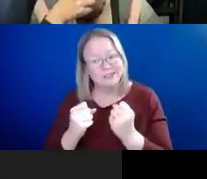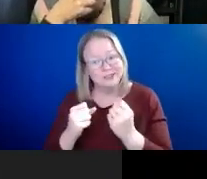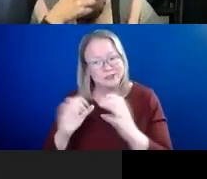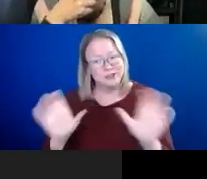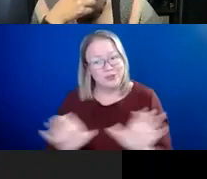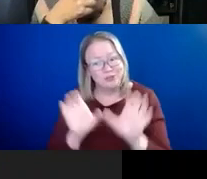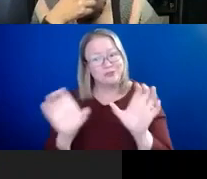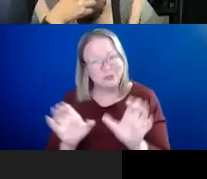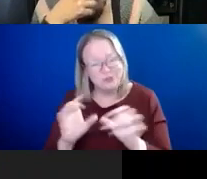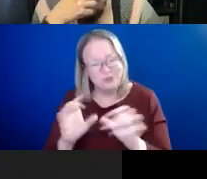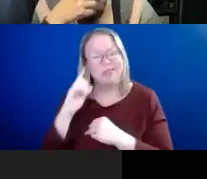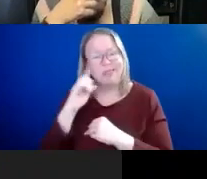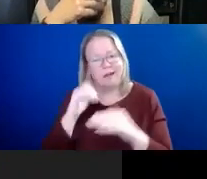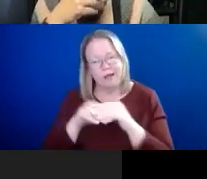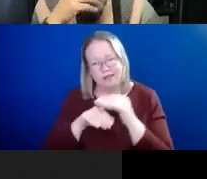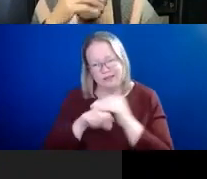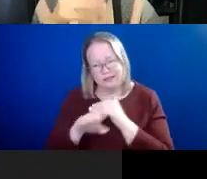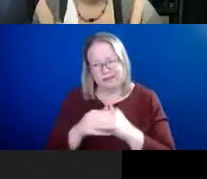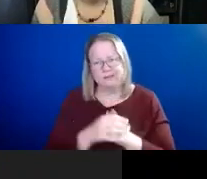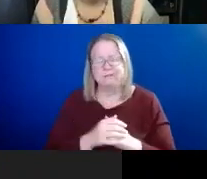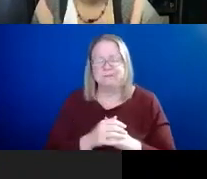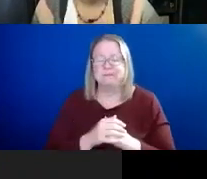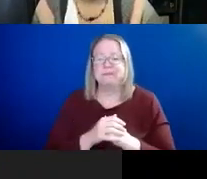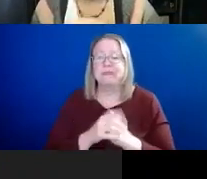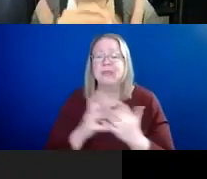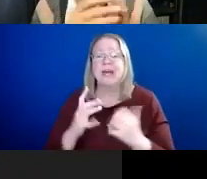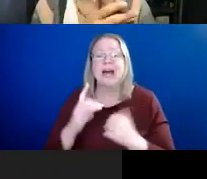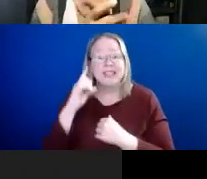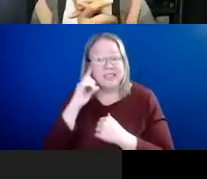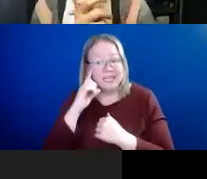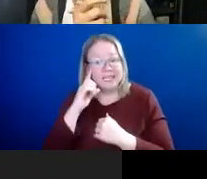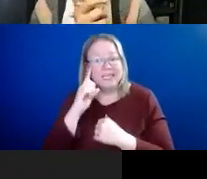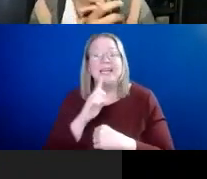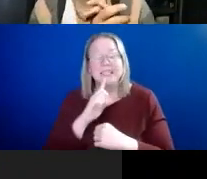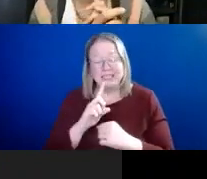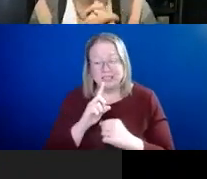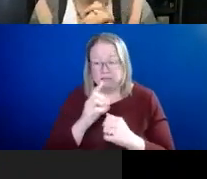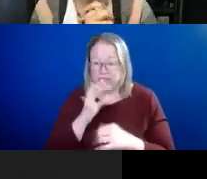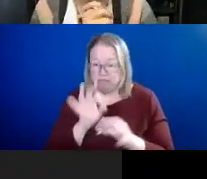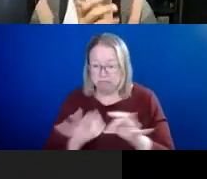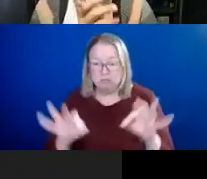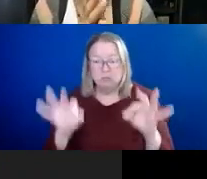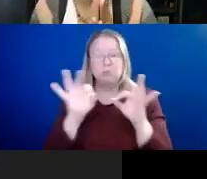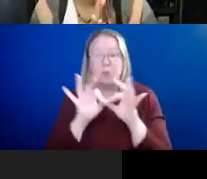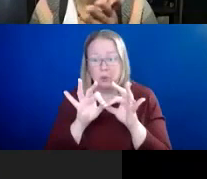think about excess. I think it is a really valuable practice to start thinking about